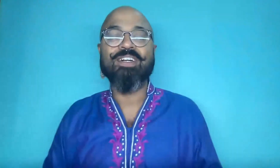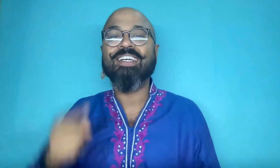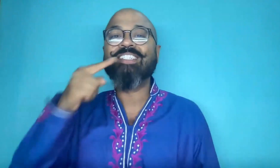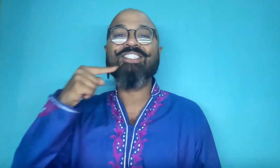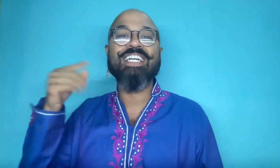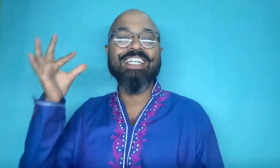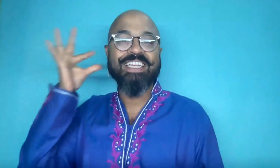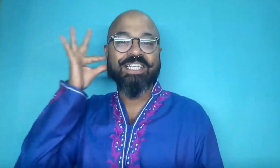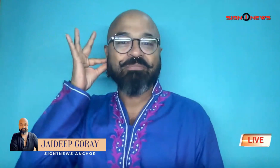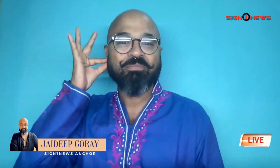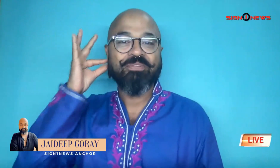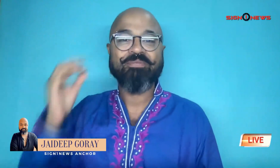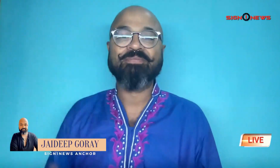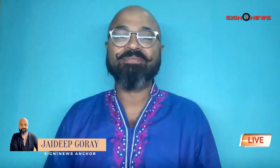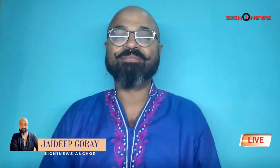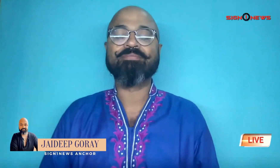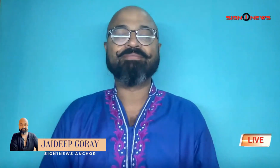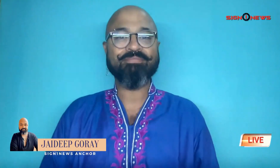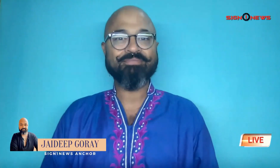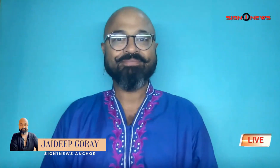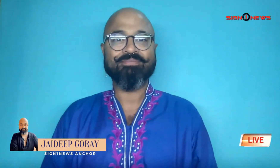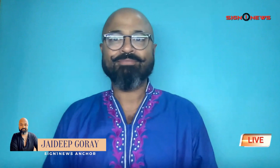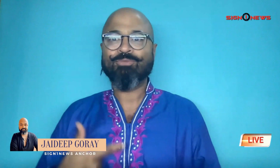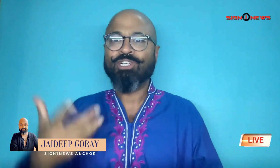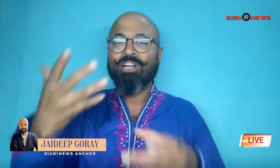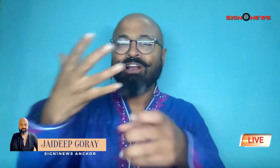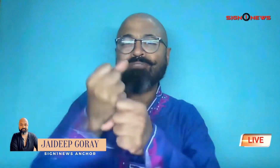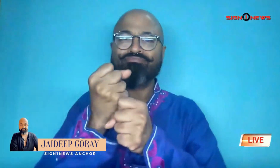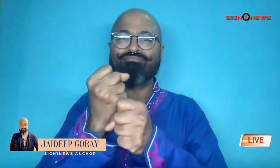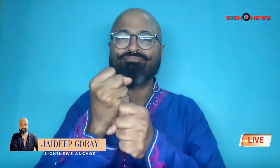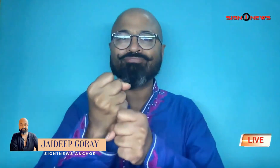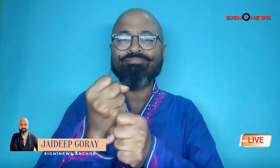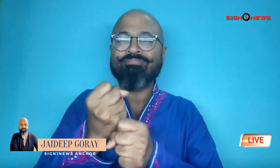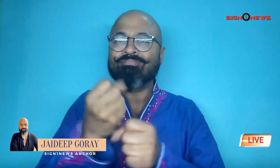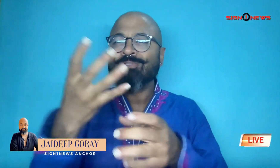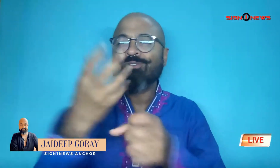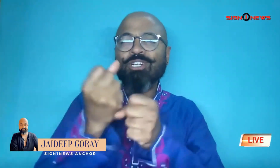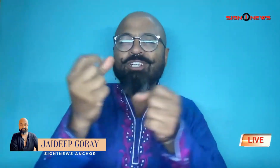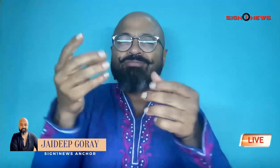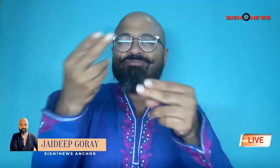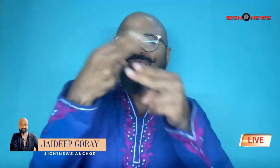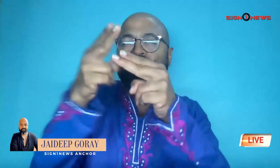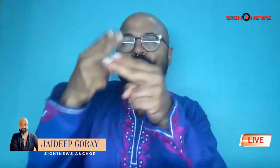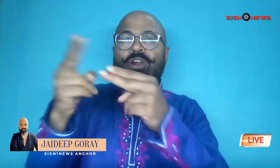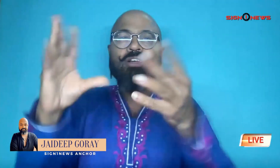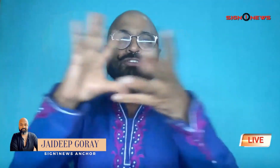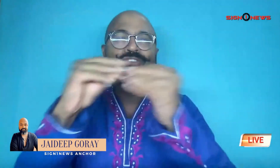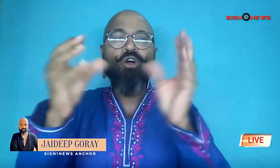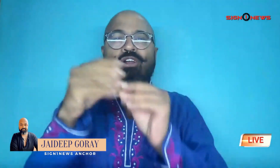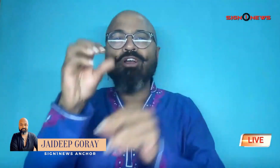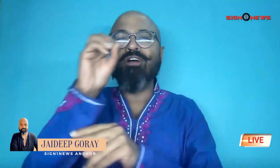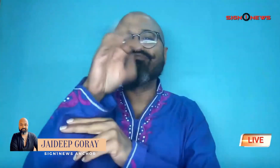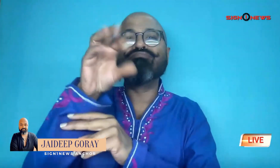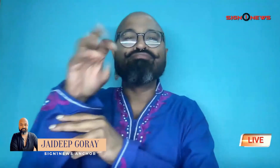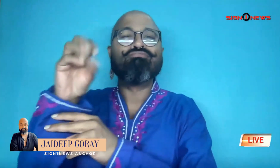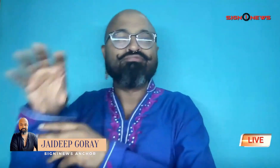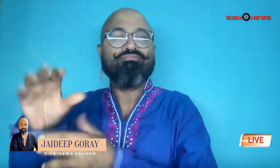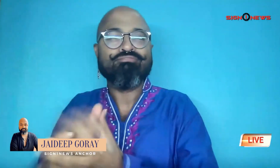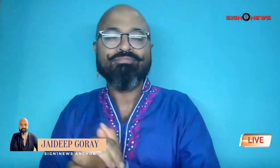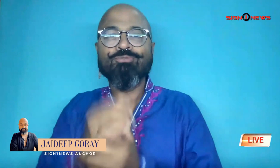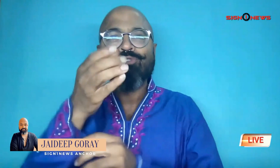I'm Sign1News anchor Jaideep Goray Here's a quick look at the top trending stories making